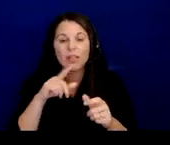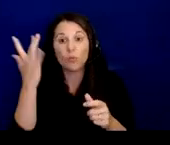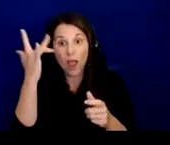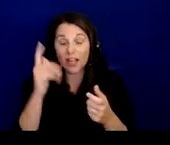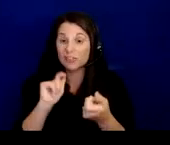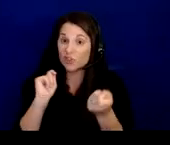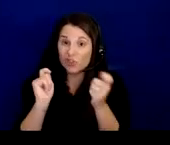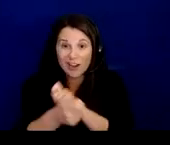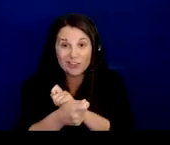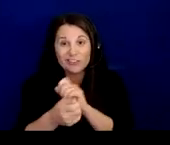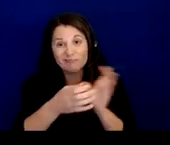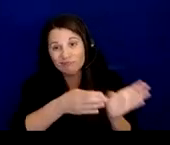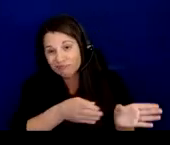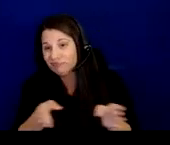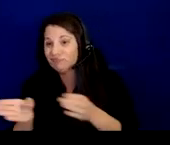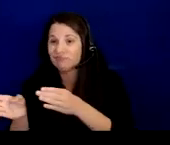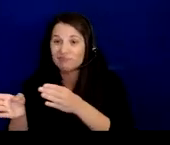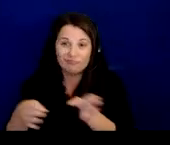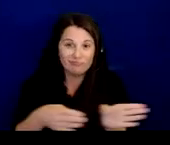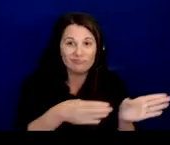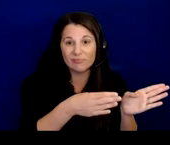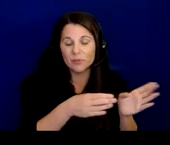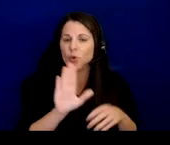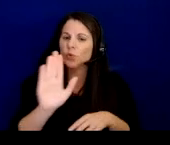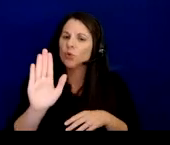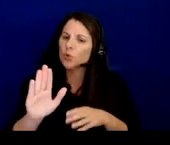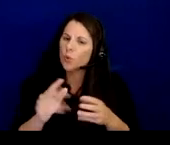And how how has you your position changed throughout?